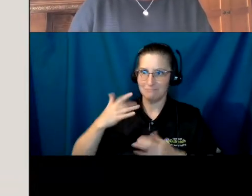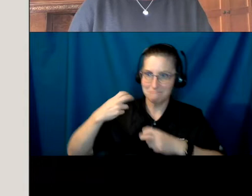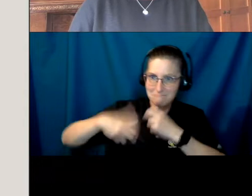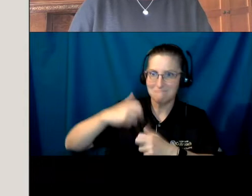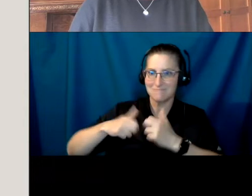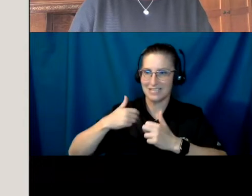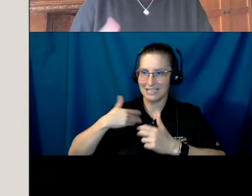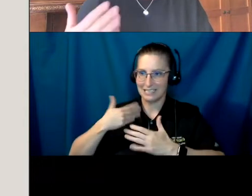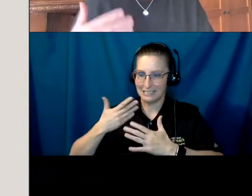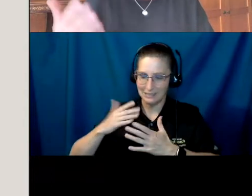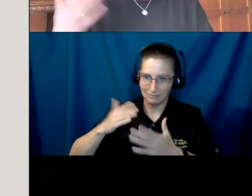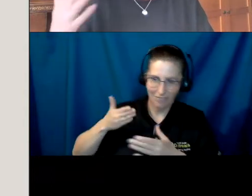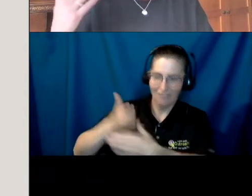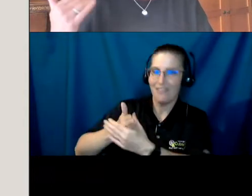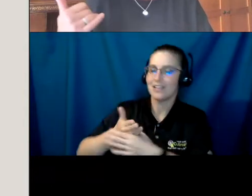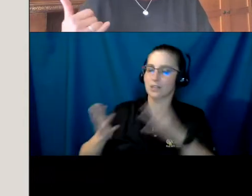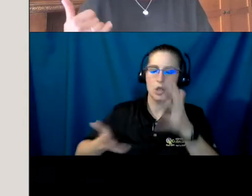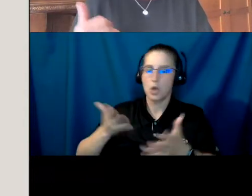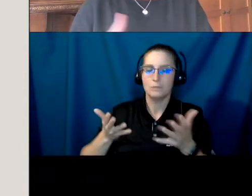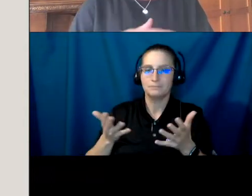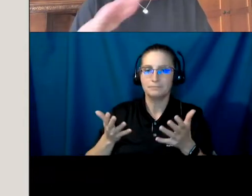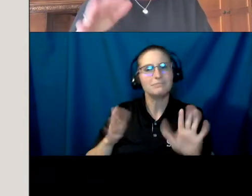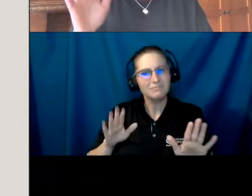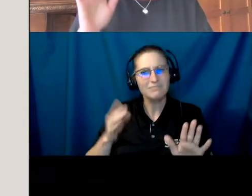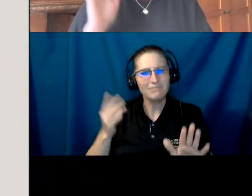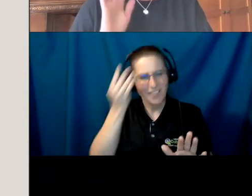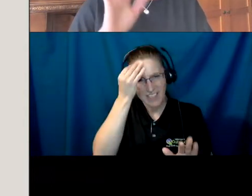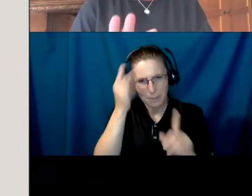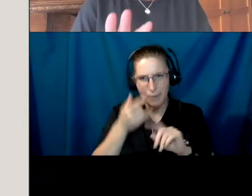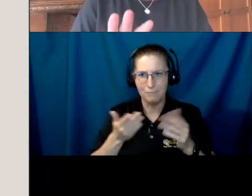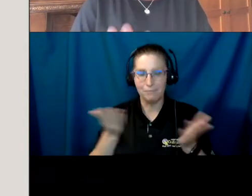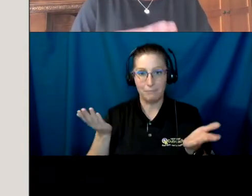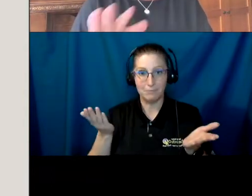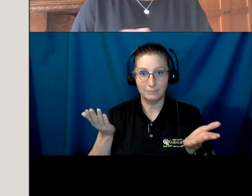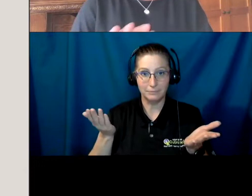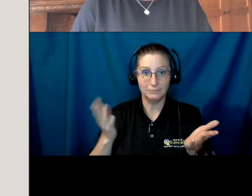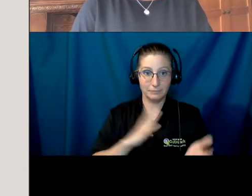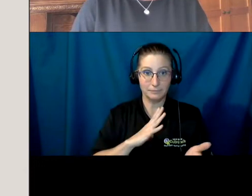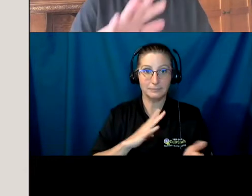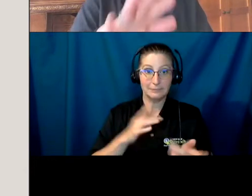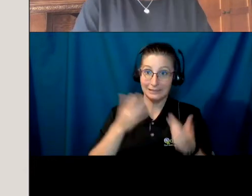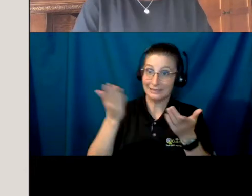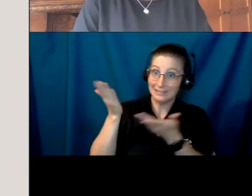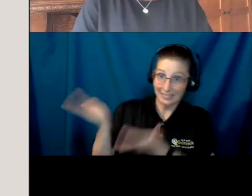so that just be mindful like this is what a school yard this I mean, this is a kind